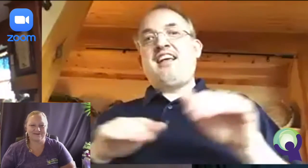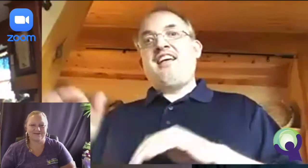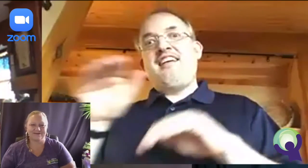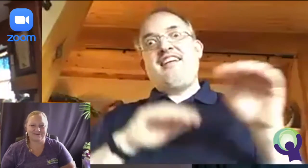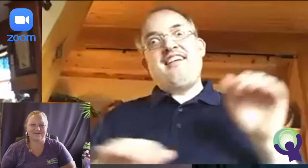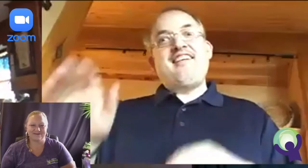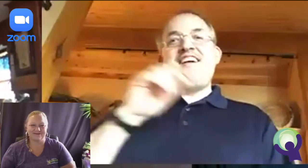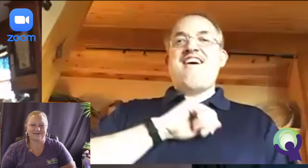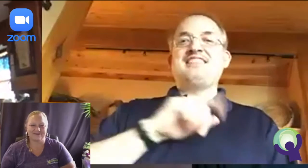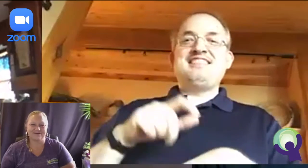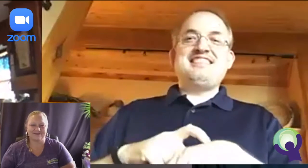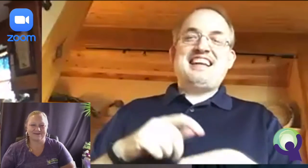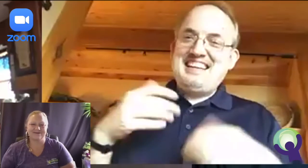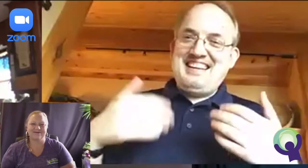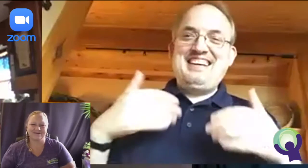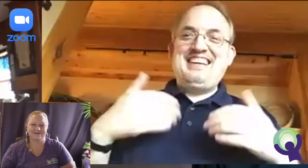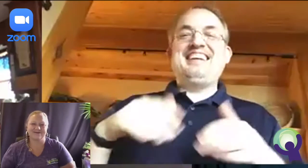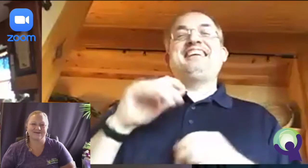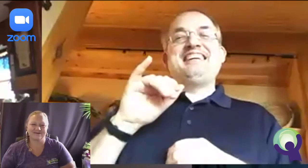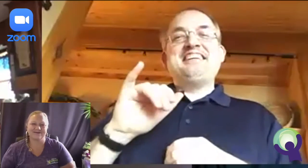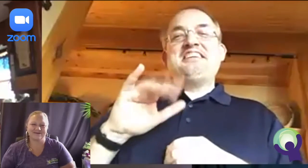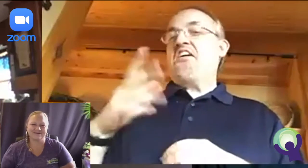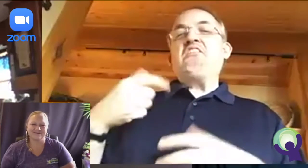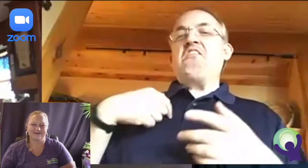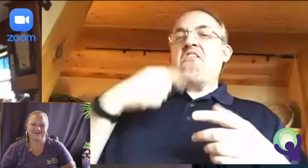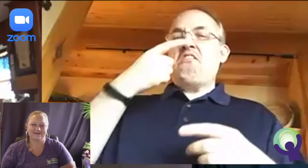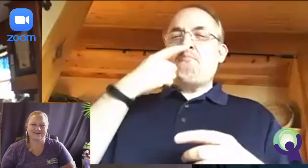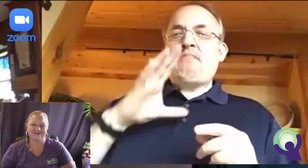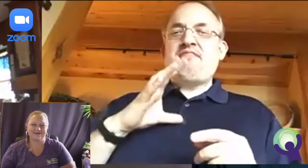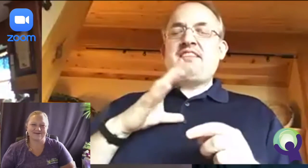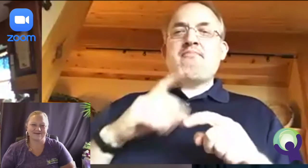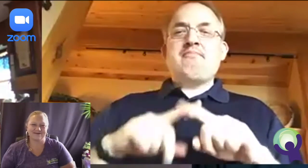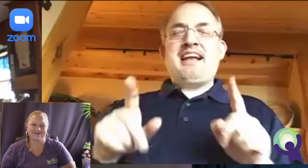a ride, if I could join with them, it was much more of a hassle. Here it's just so much easier.